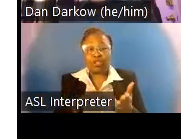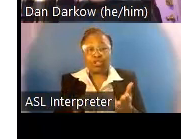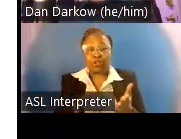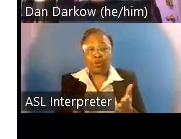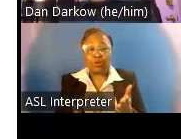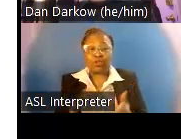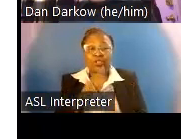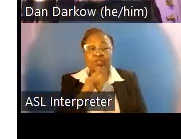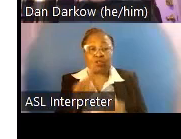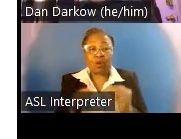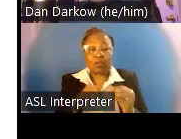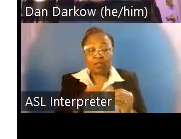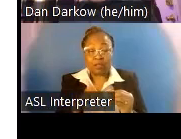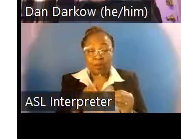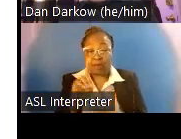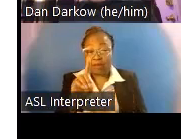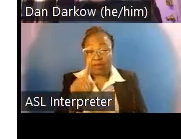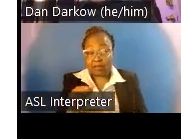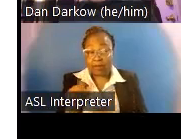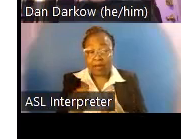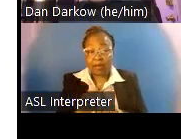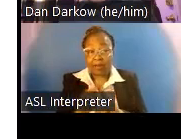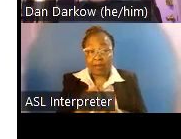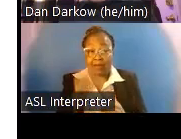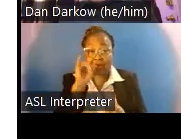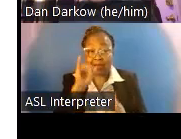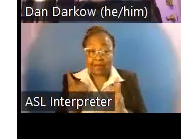of disability as an identity and sorts of community